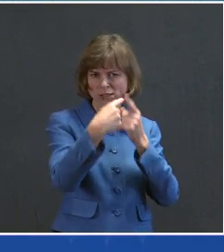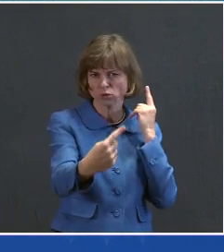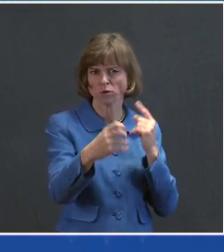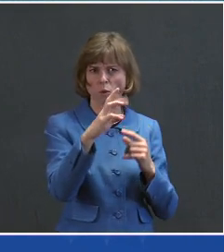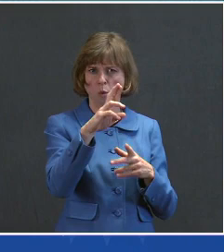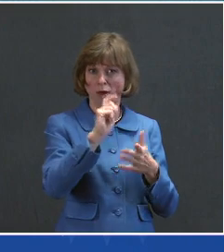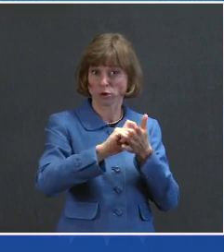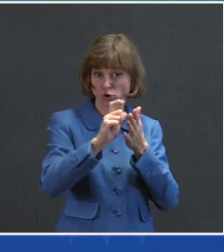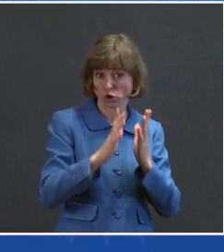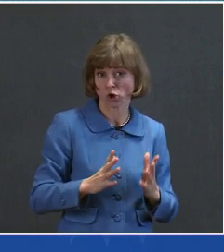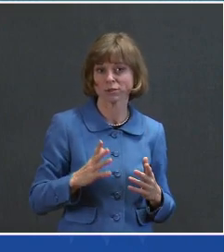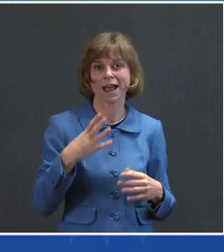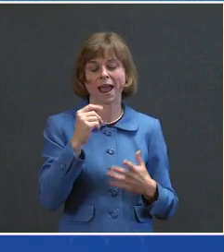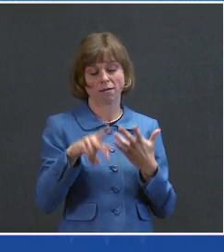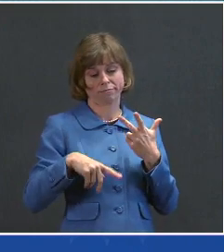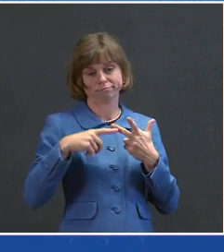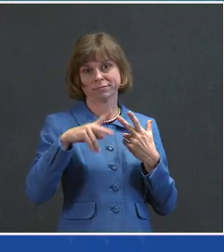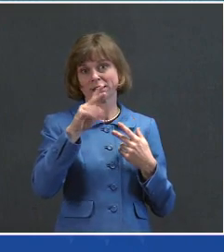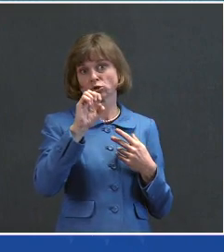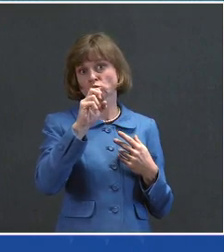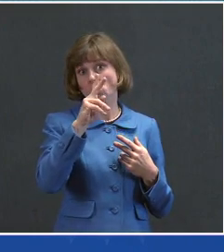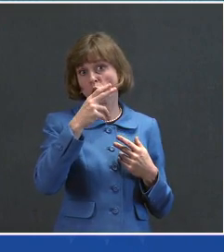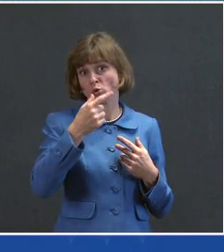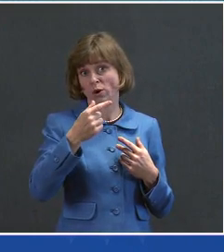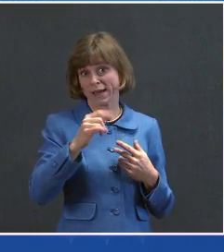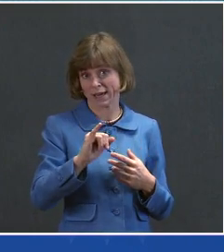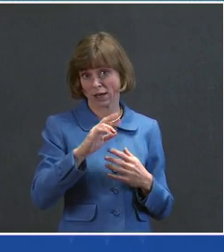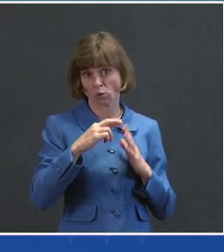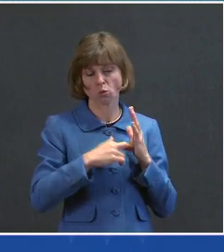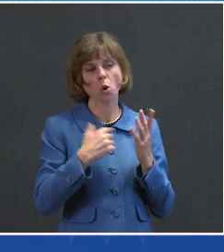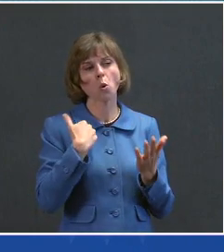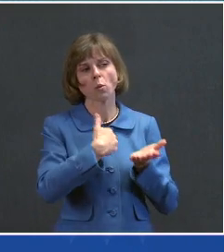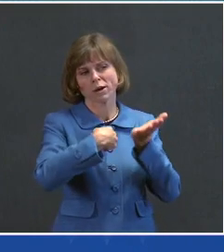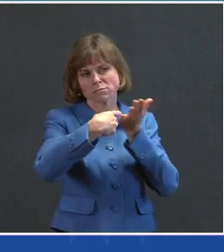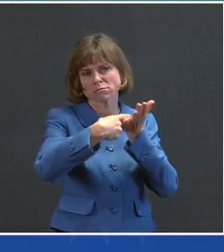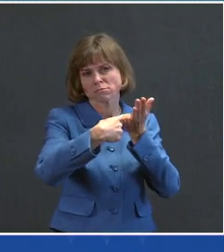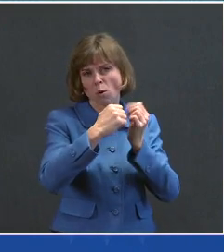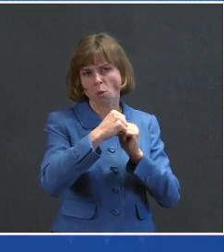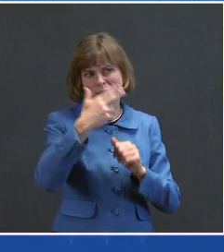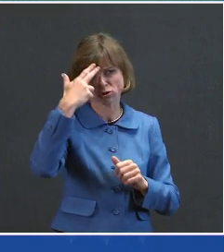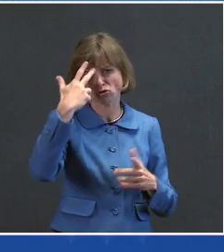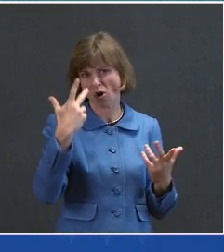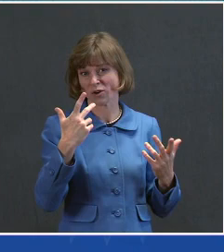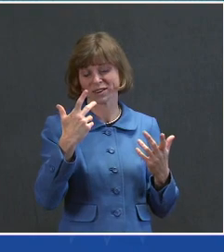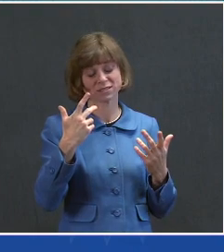And our conversations with the Saudis, at every level, make clear that we expect additional reforms